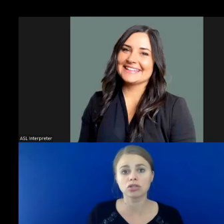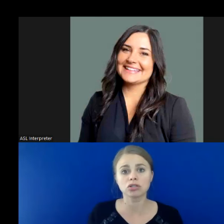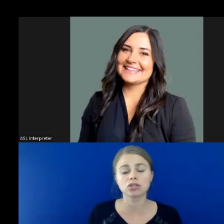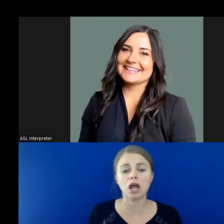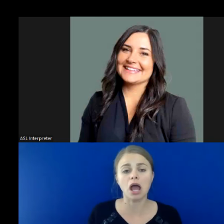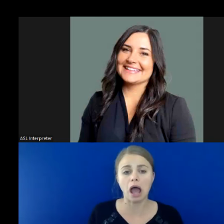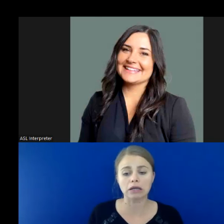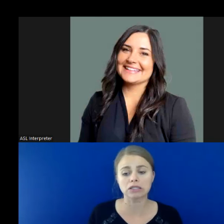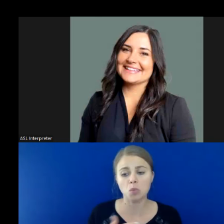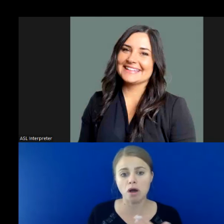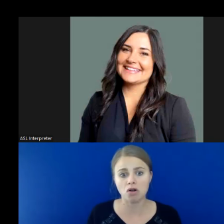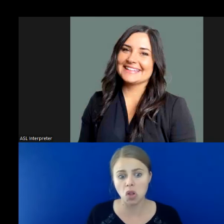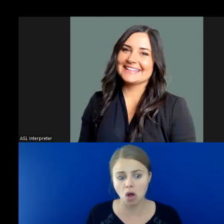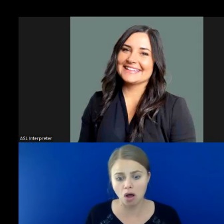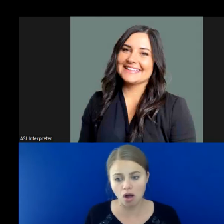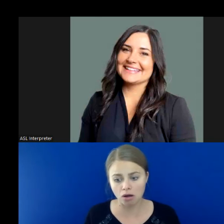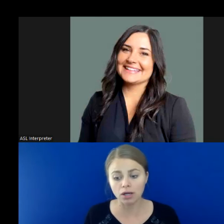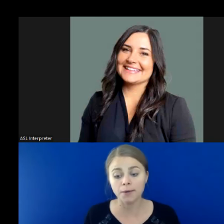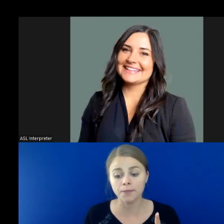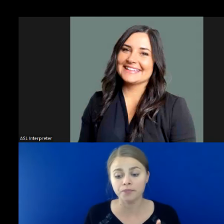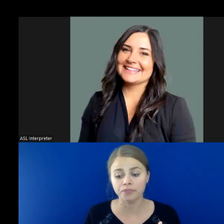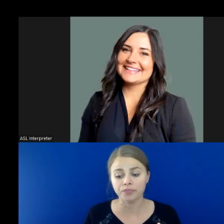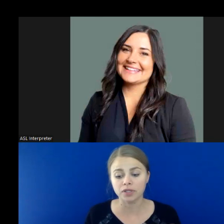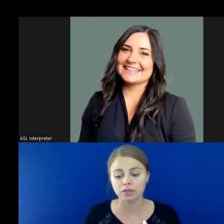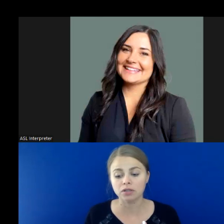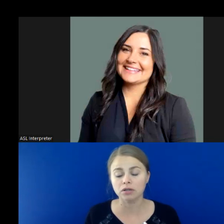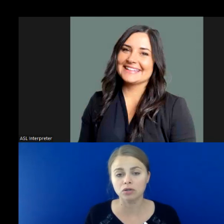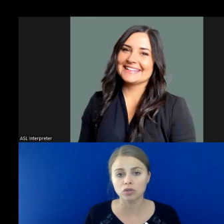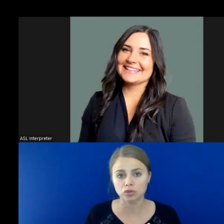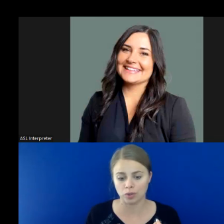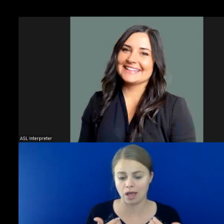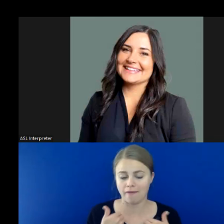But it's not as -- it's just clunky, if that makes sense.